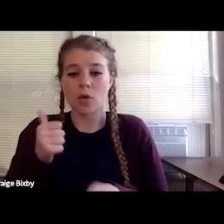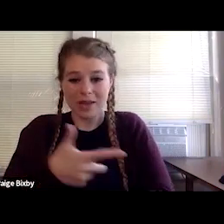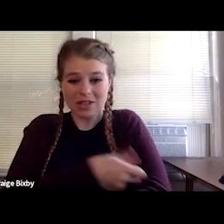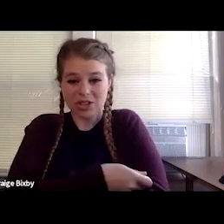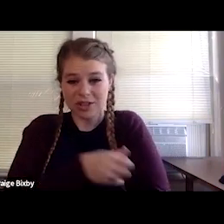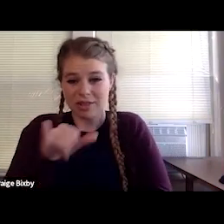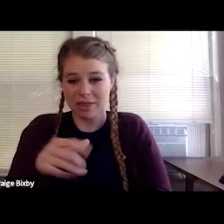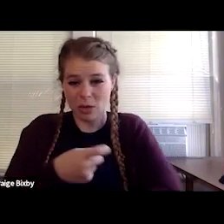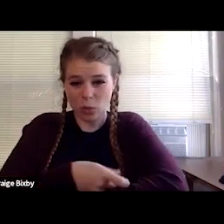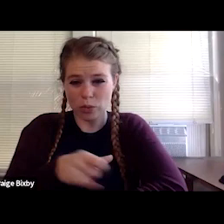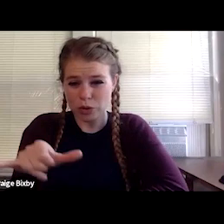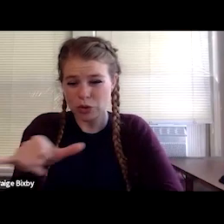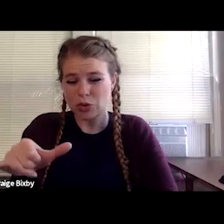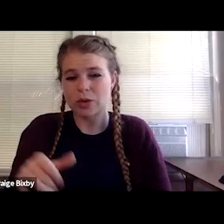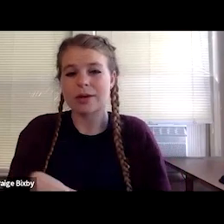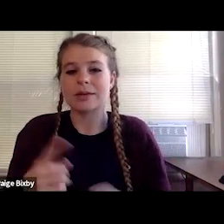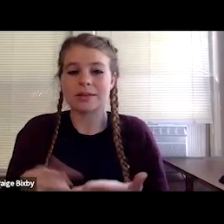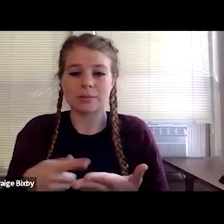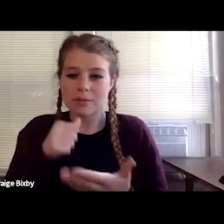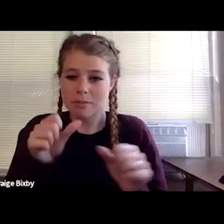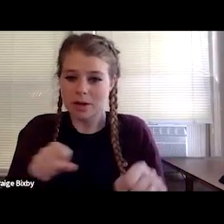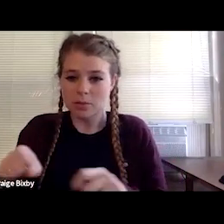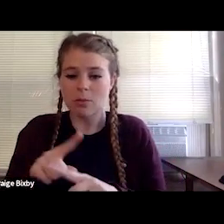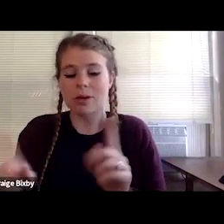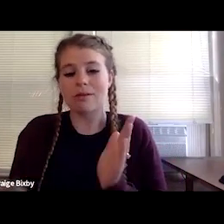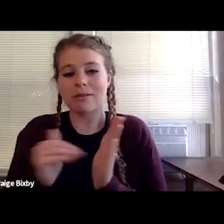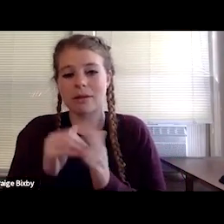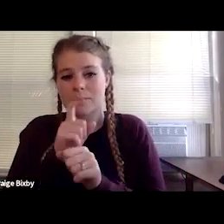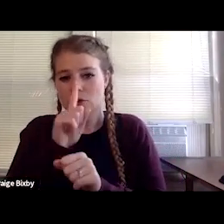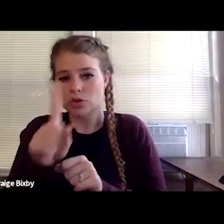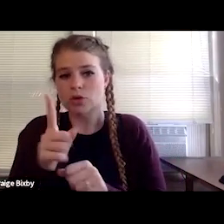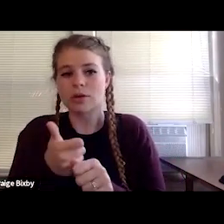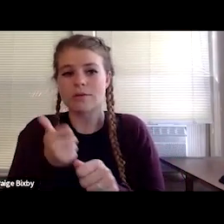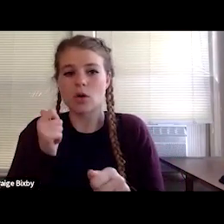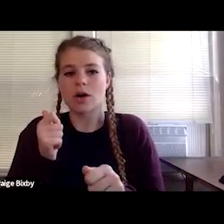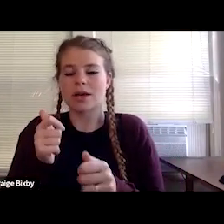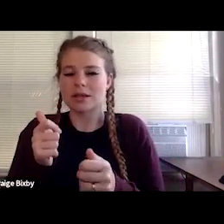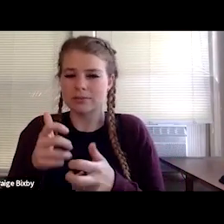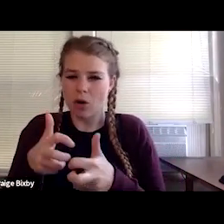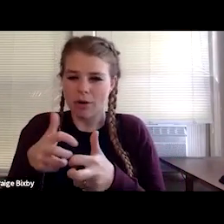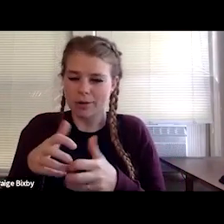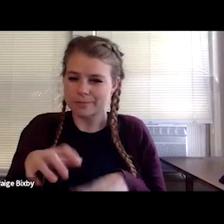And then we also make sure your folks avoid using harsh cleansers like bleach, alcohol, or peroxide.